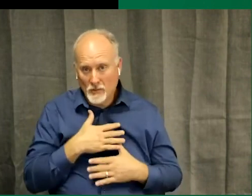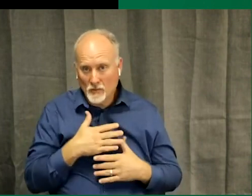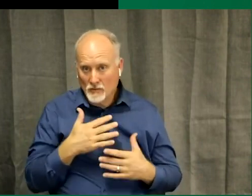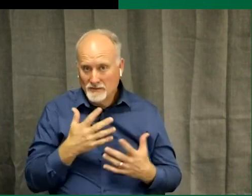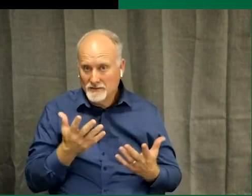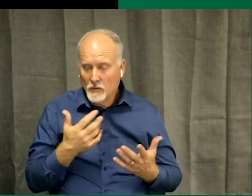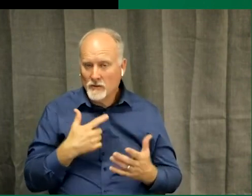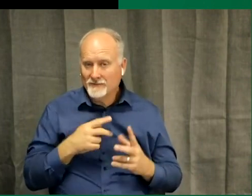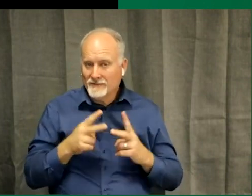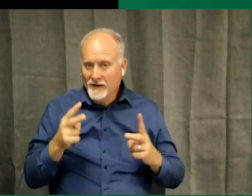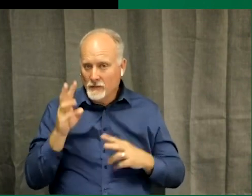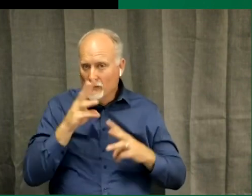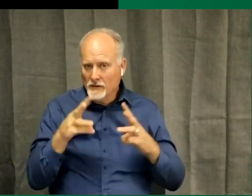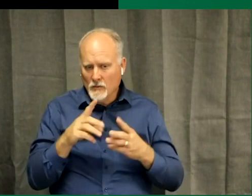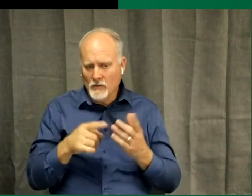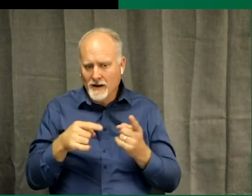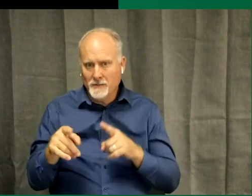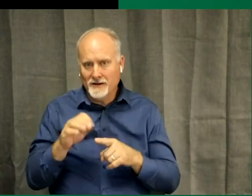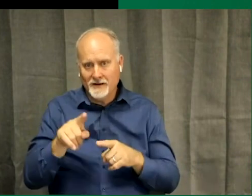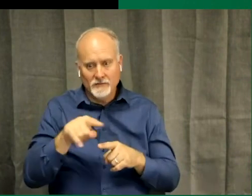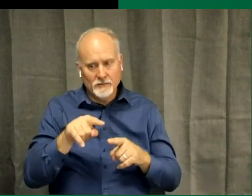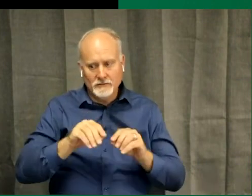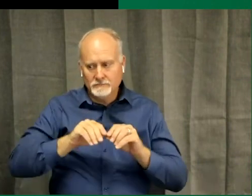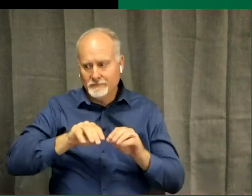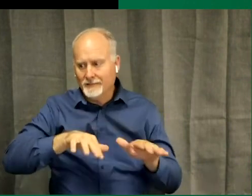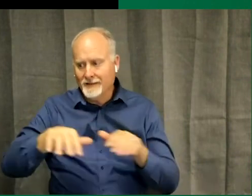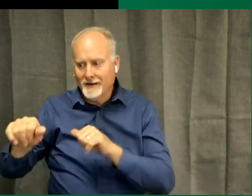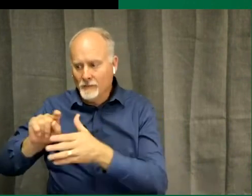very concerned about what would happen if students went away for a week and then came back to campus